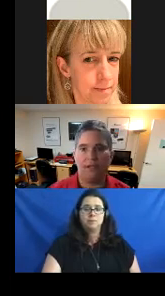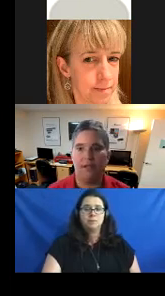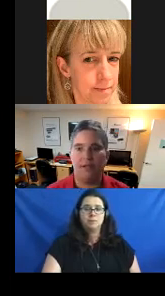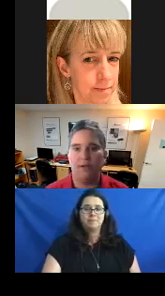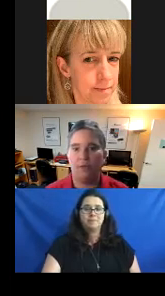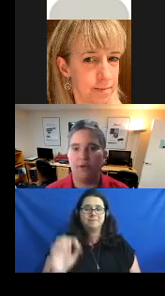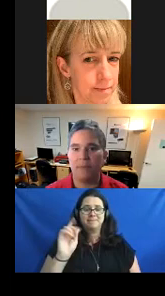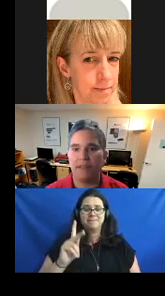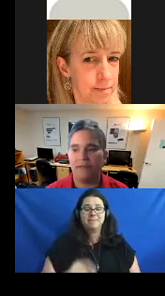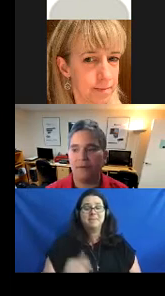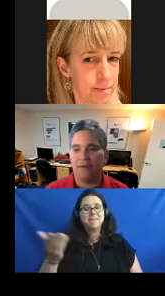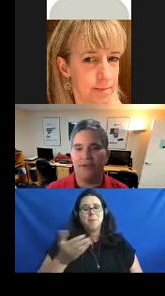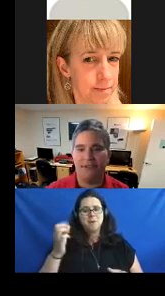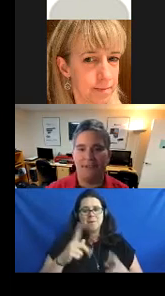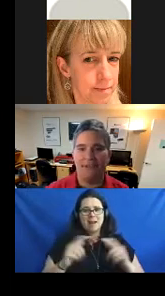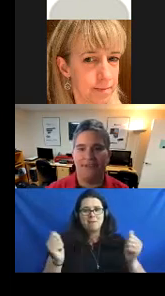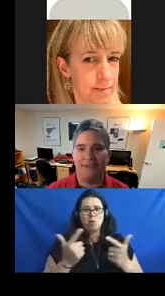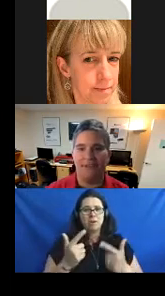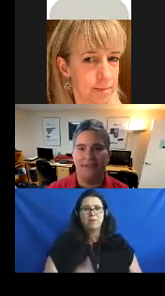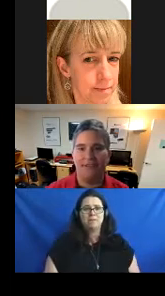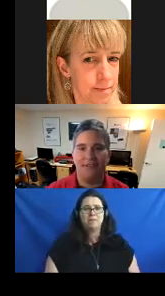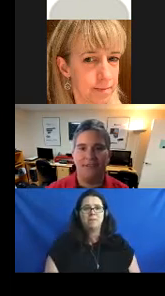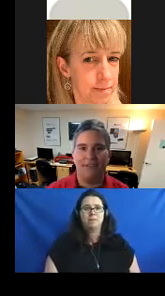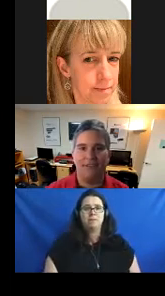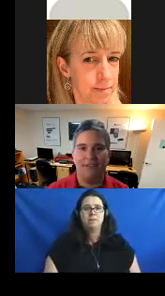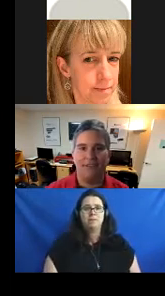WELCOME BACK, EVERYONE.